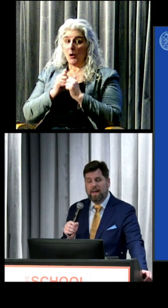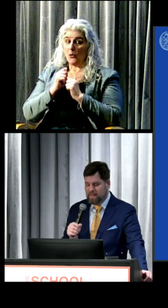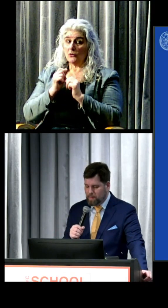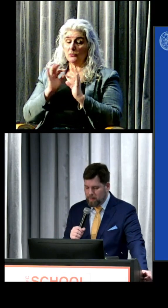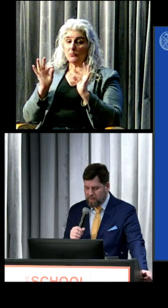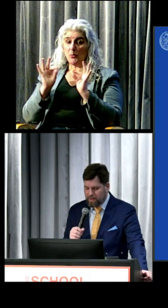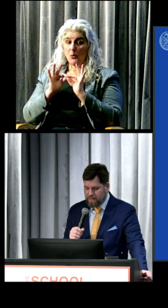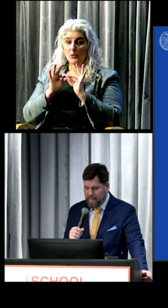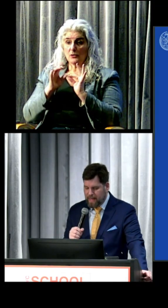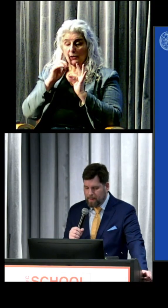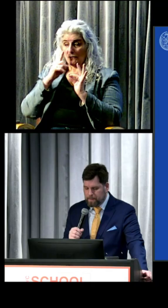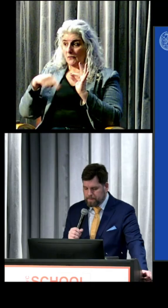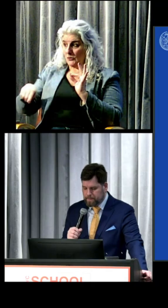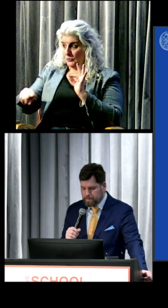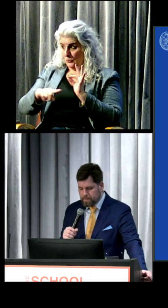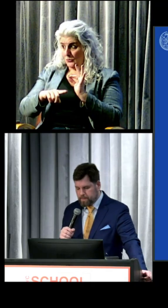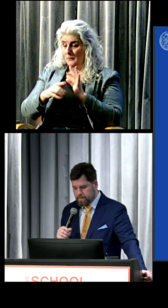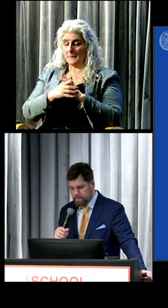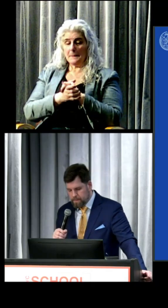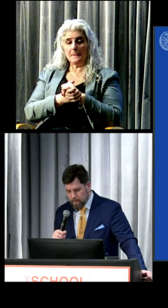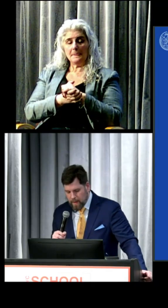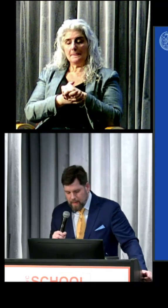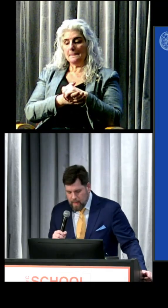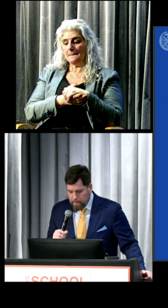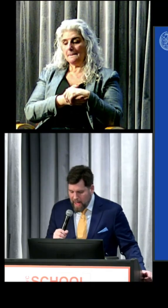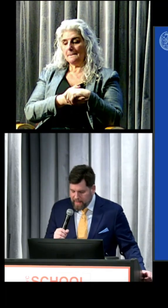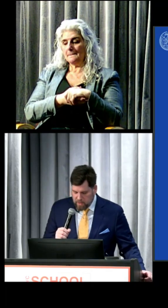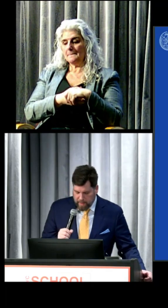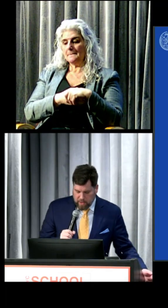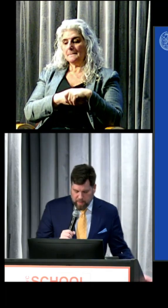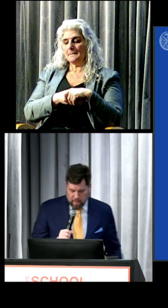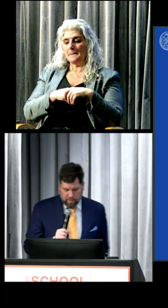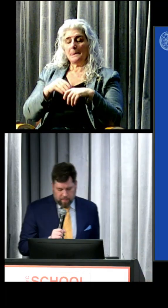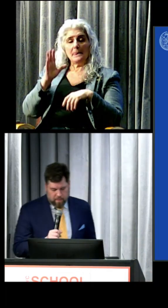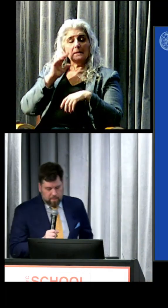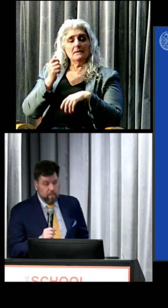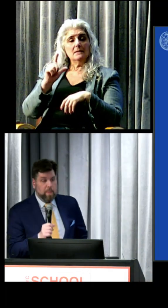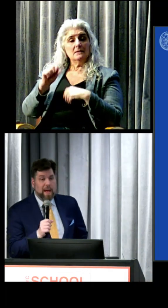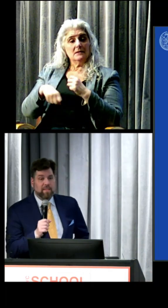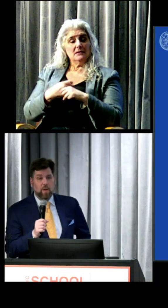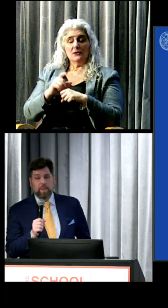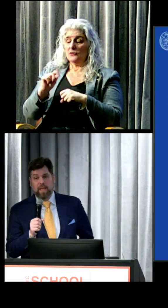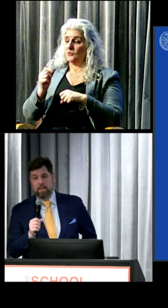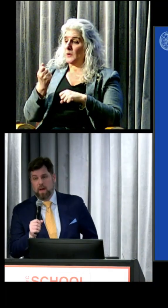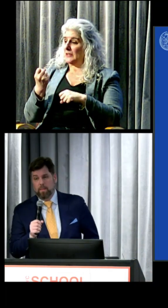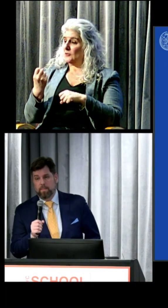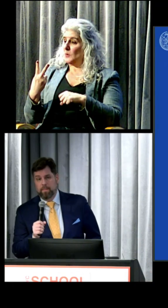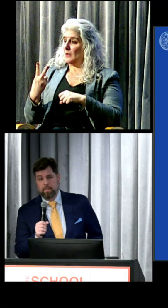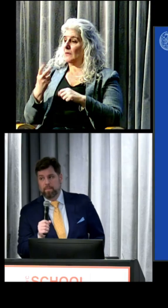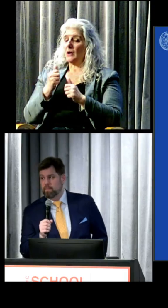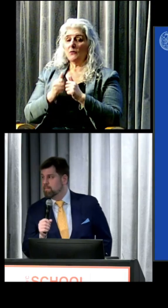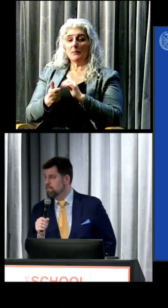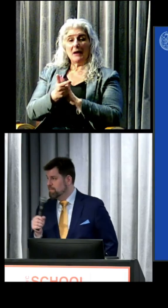So some of the goals we had for this exhibit is there, we wanted to make sure that you couldn't win or lose this game.